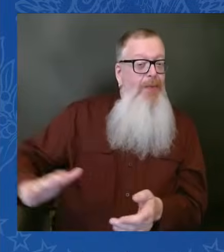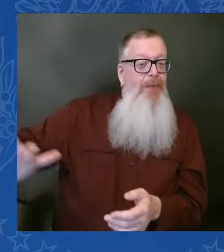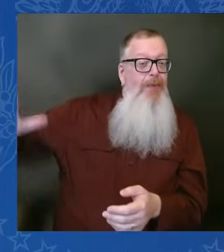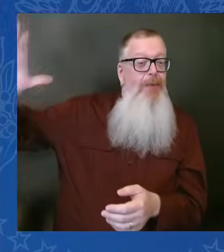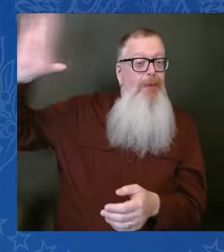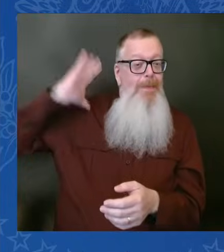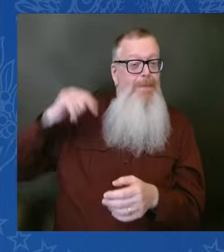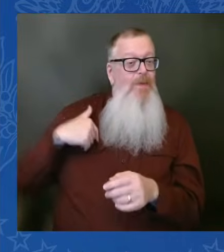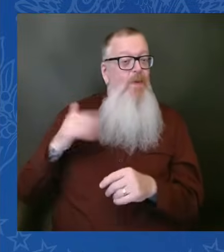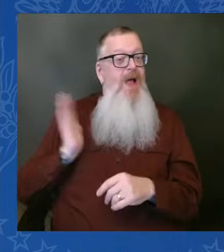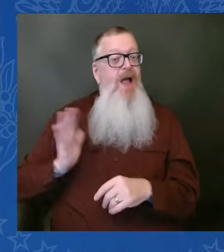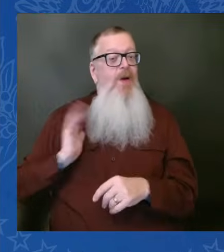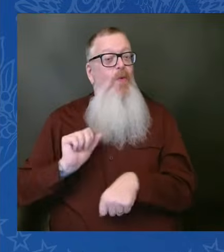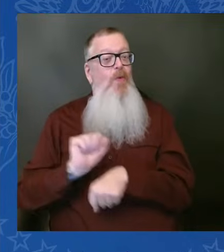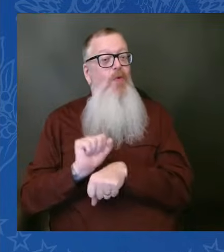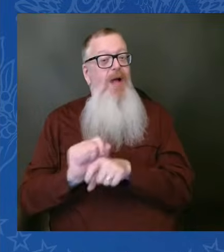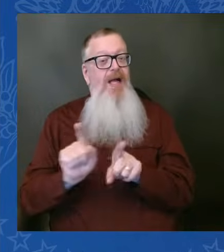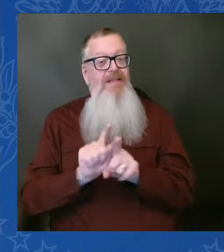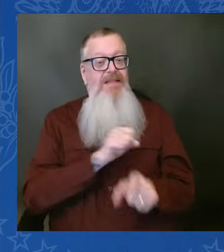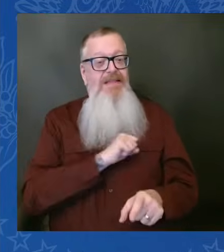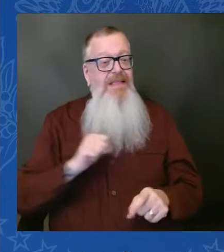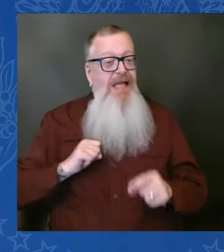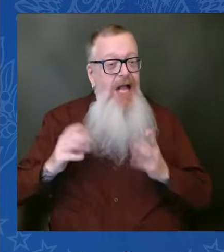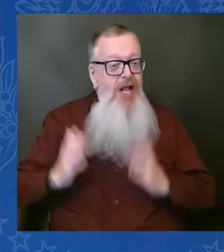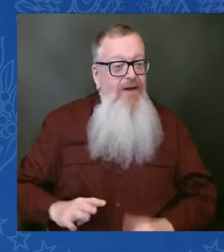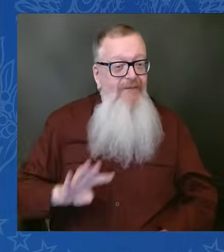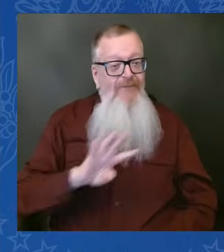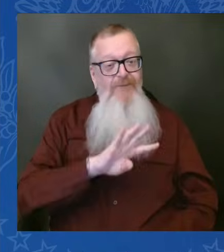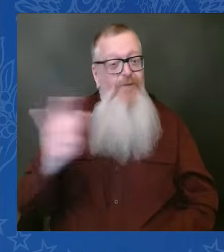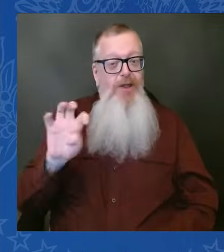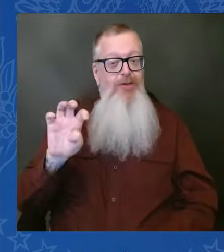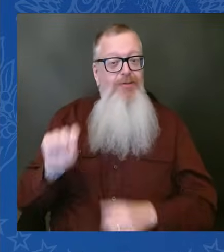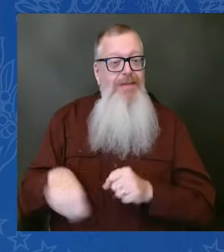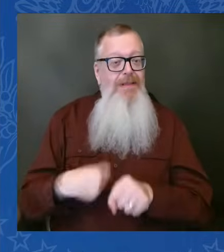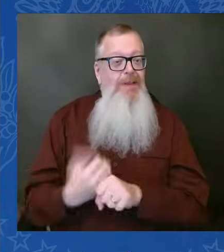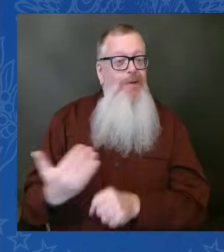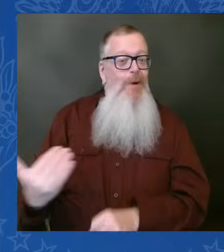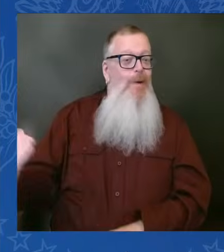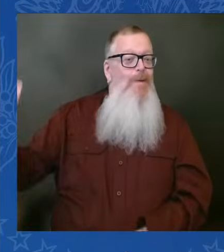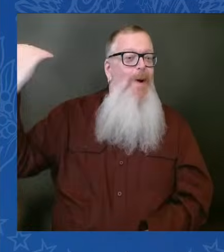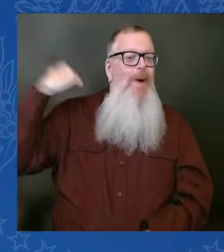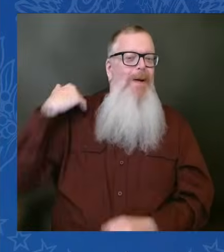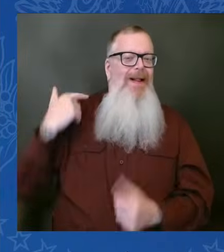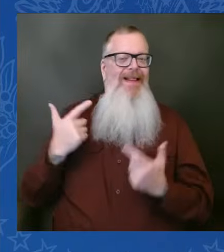That’s long ago. Oh, I don’t want to admit it. Anyway. But -- and then as vice president.